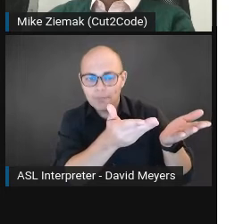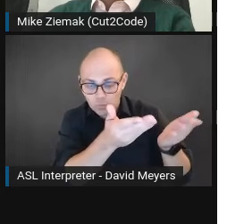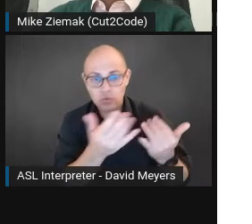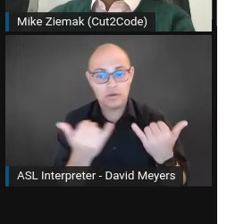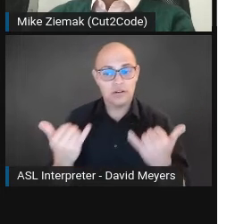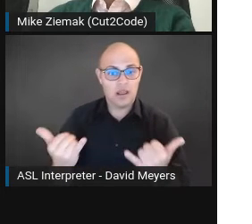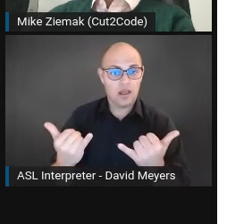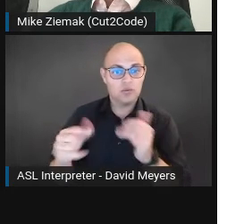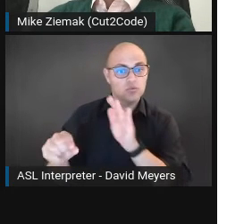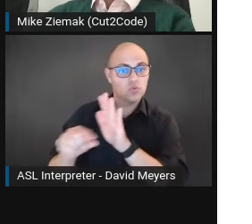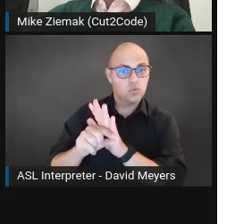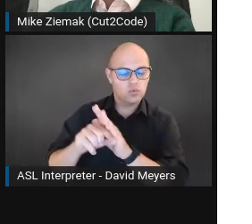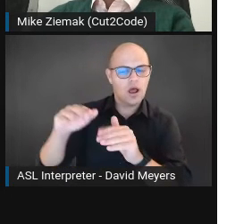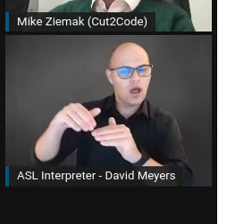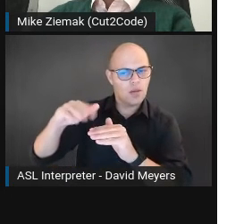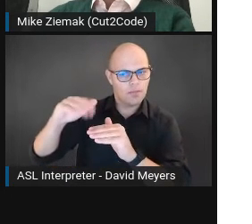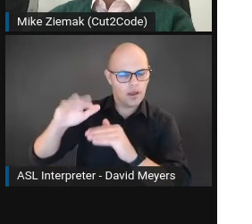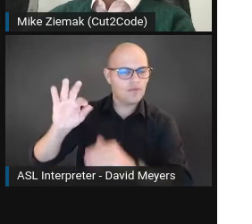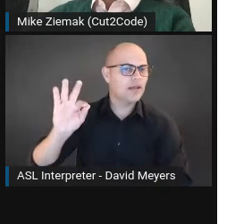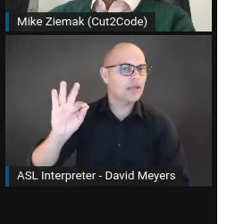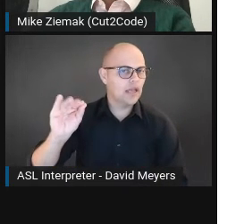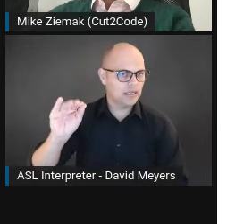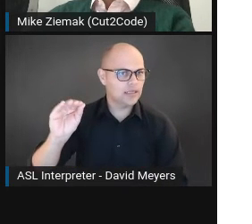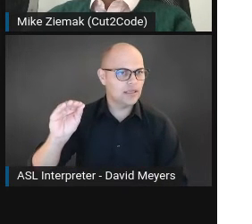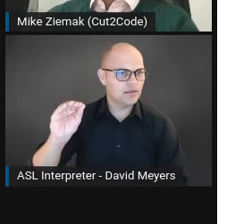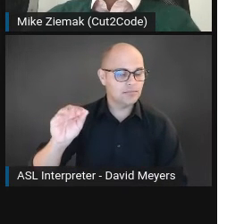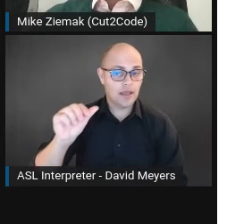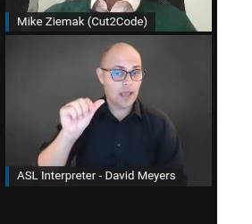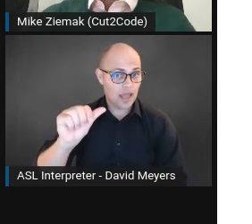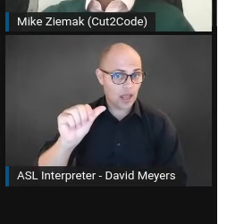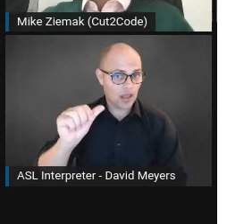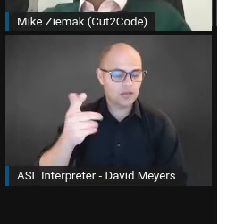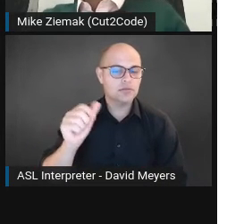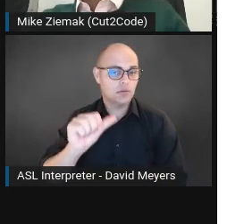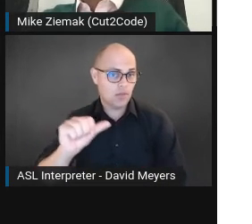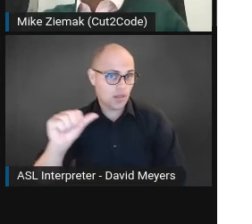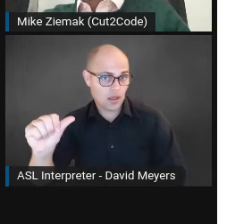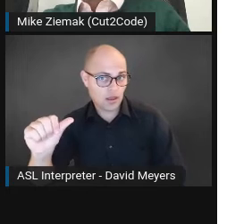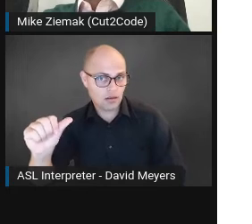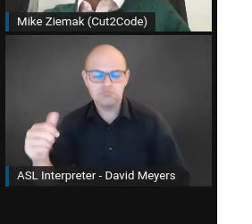and the A and AA level issues have been reduced to the bare minimum